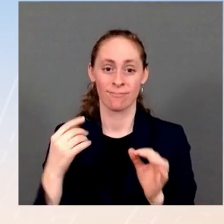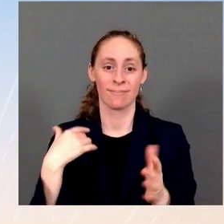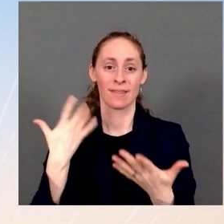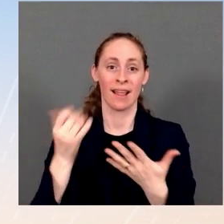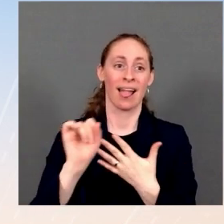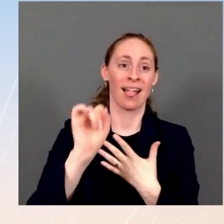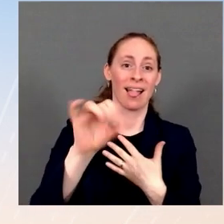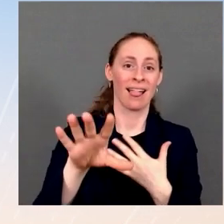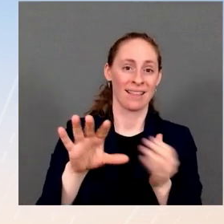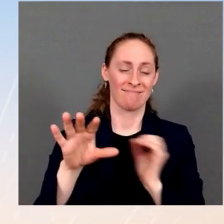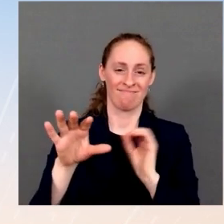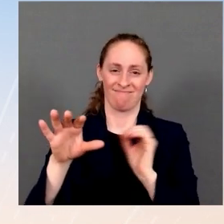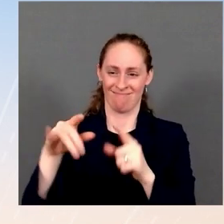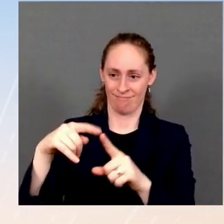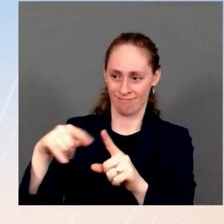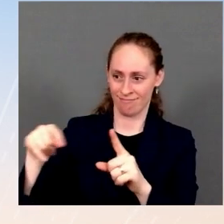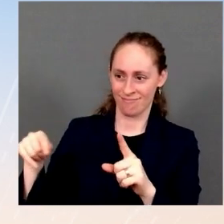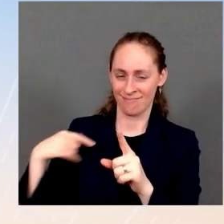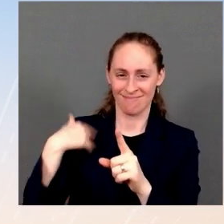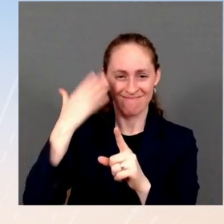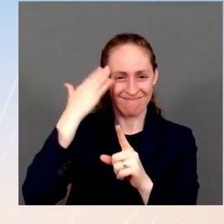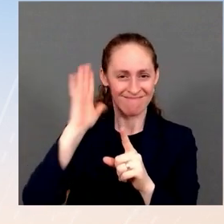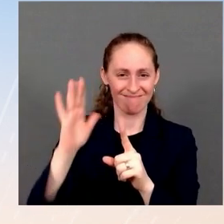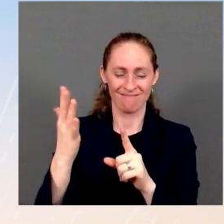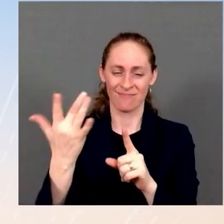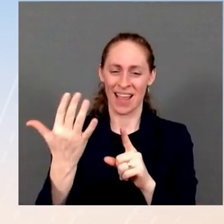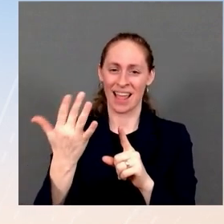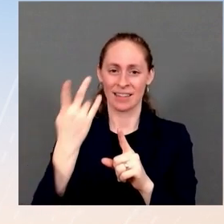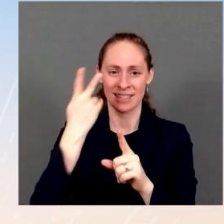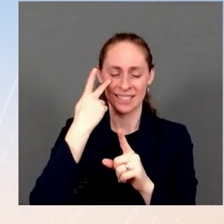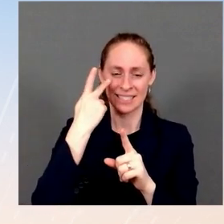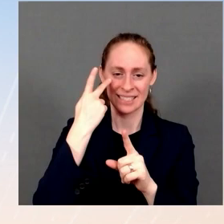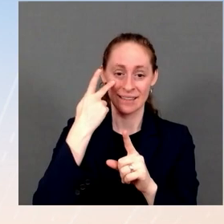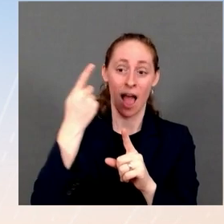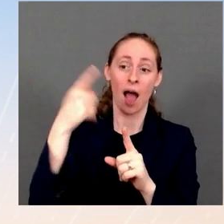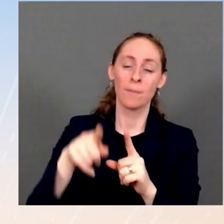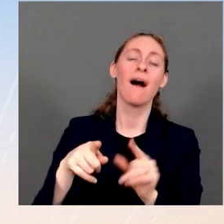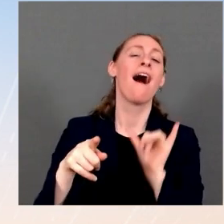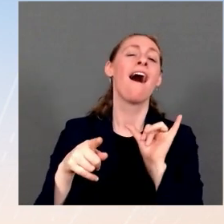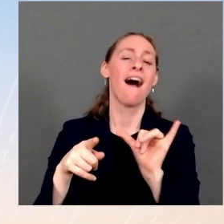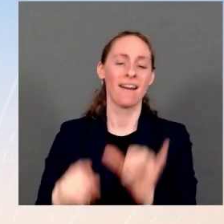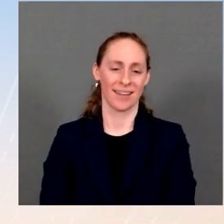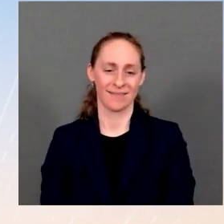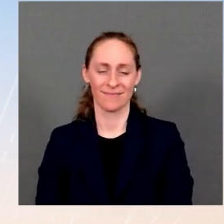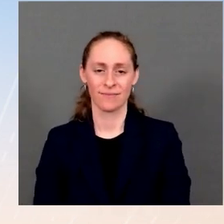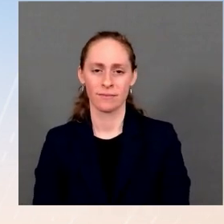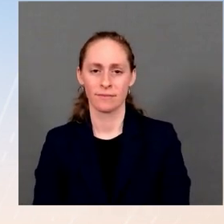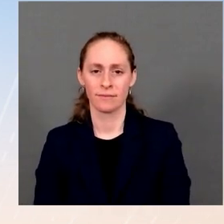What I can reiterate -- how important getting Build Back Better done. This is a priority for the President,